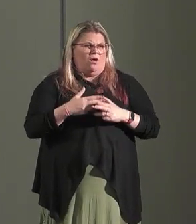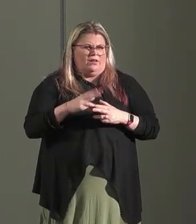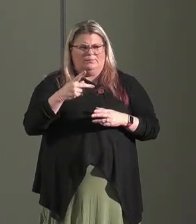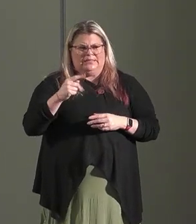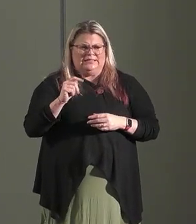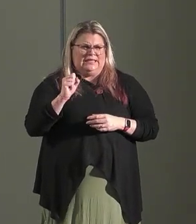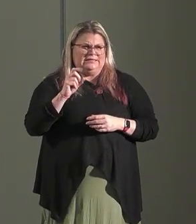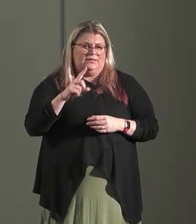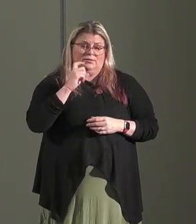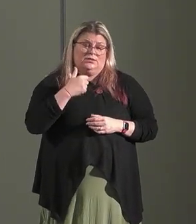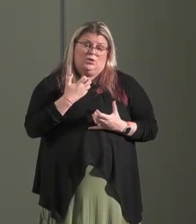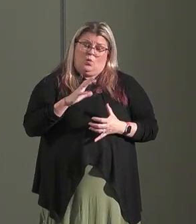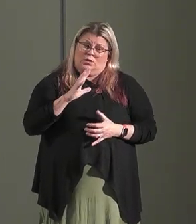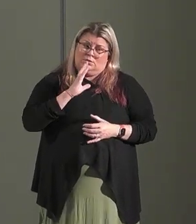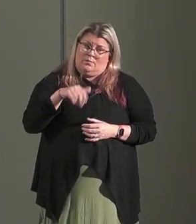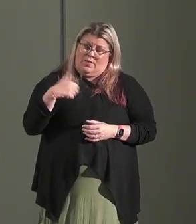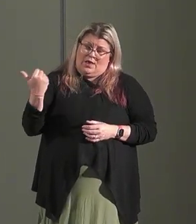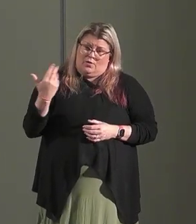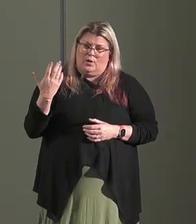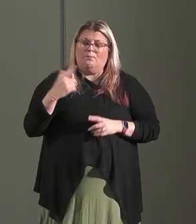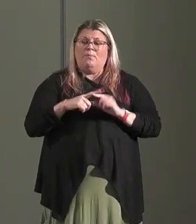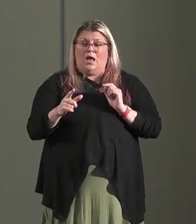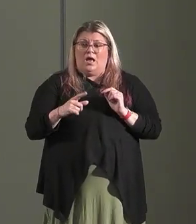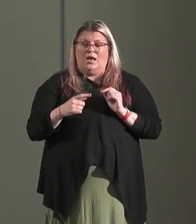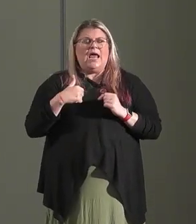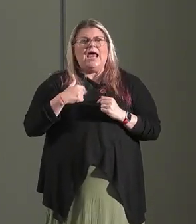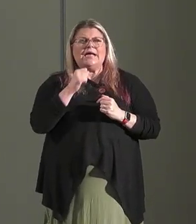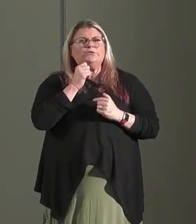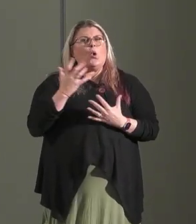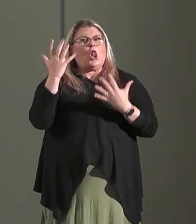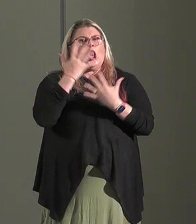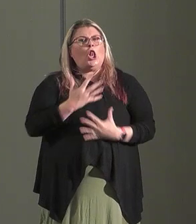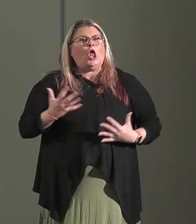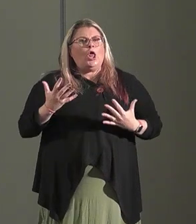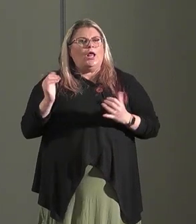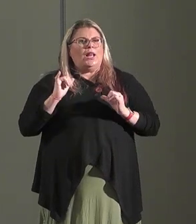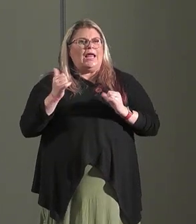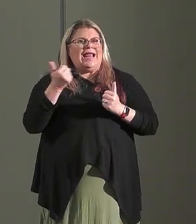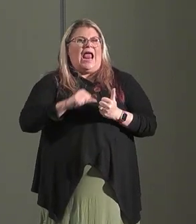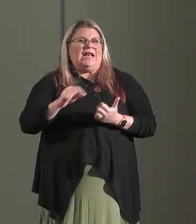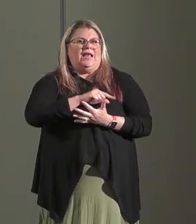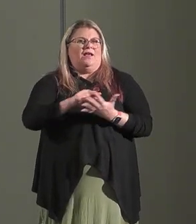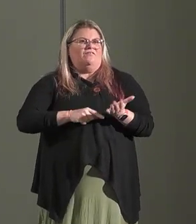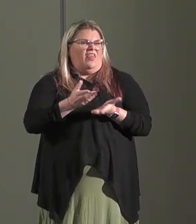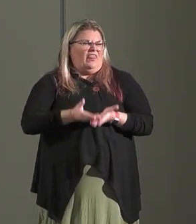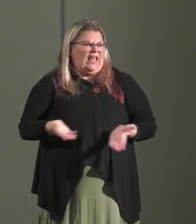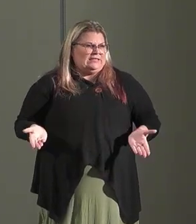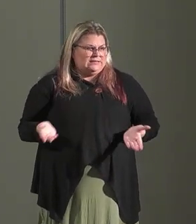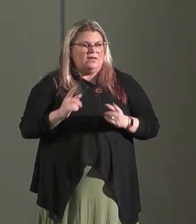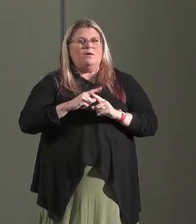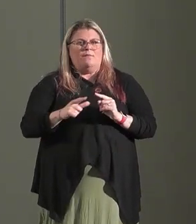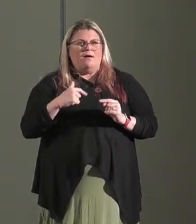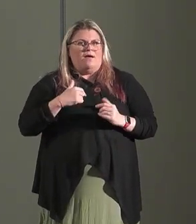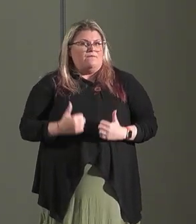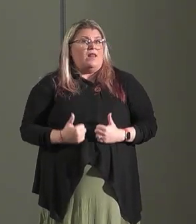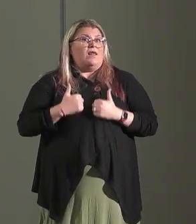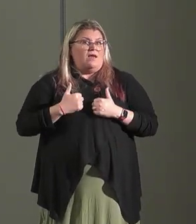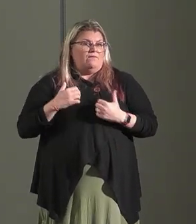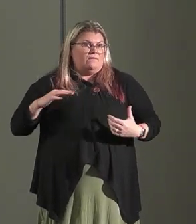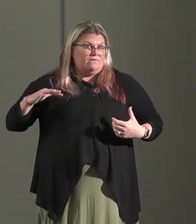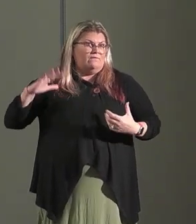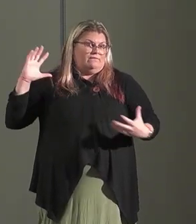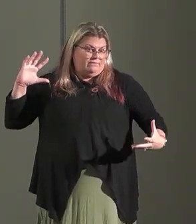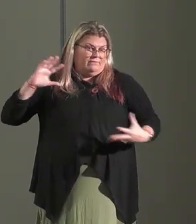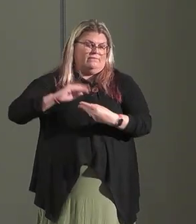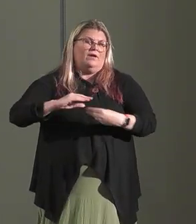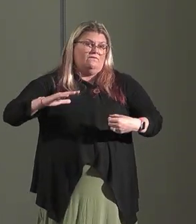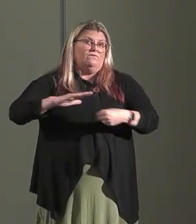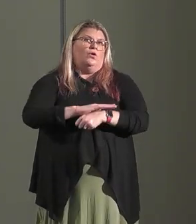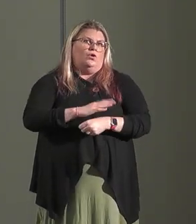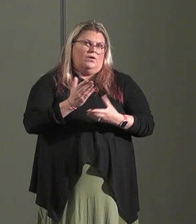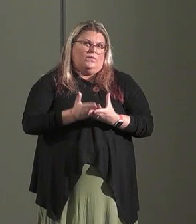the other. I don't look like the other things but I have a life full of the things and care